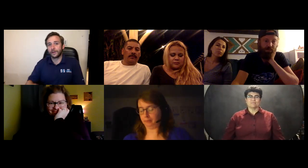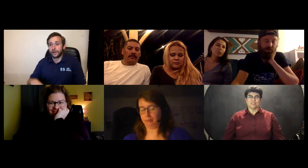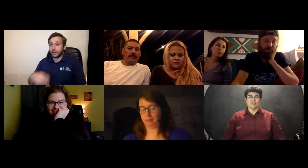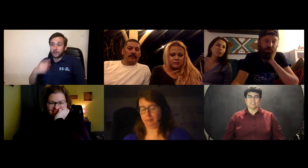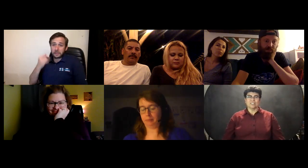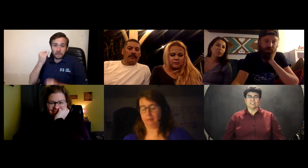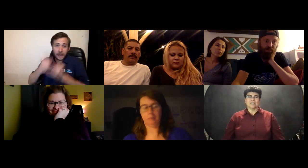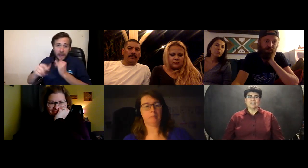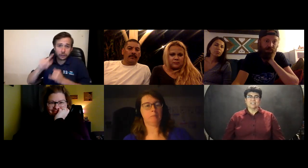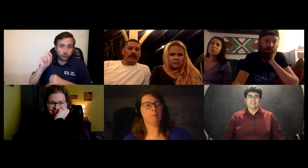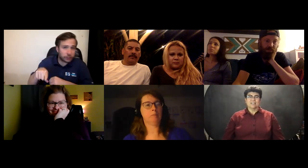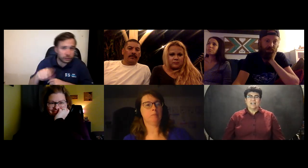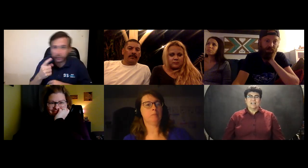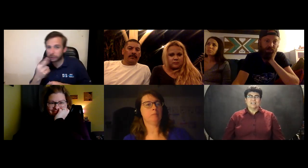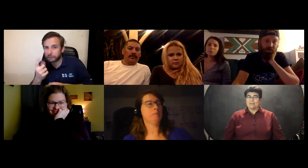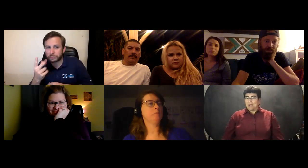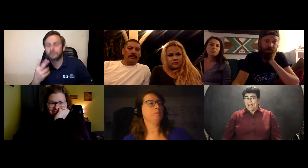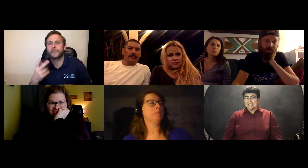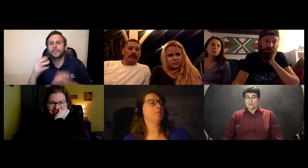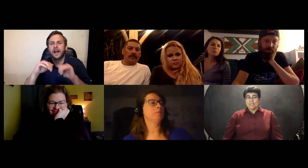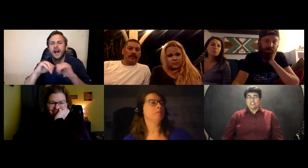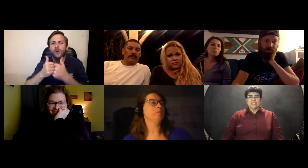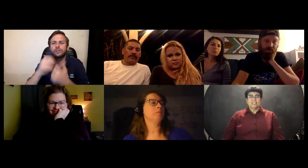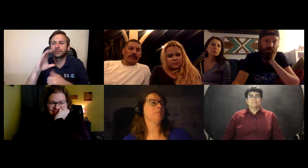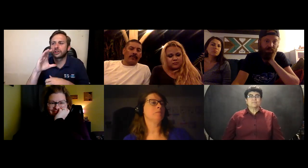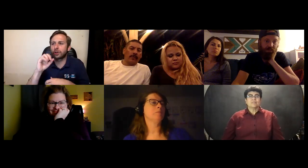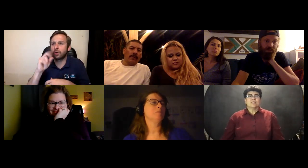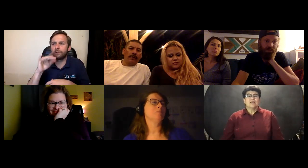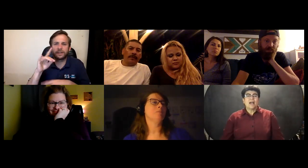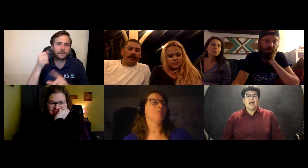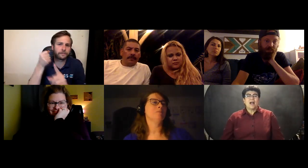good good my last question